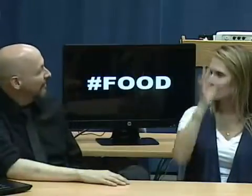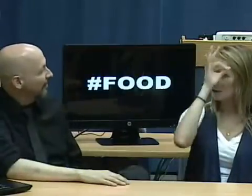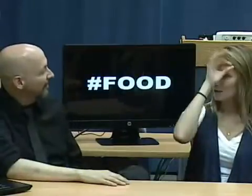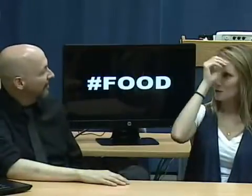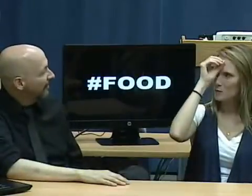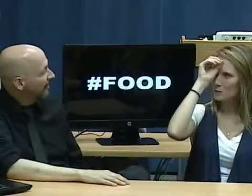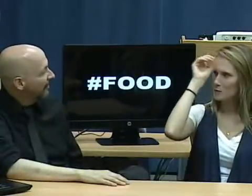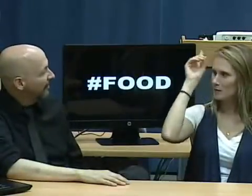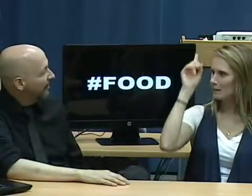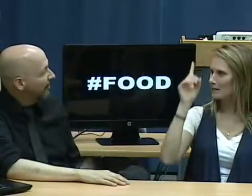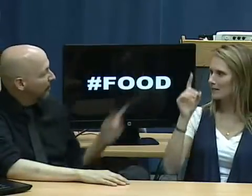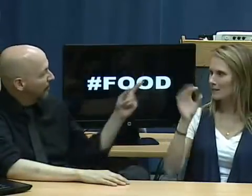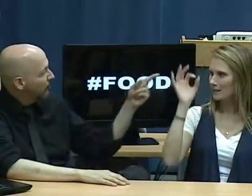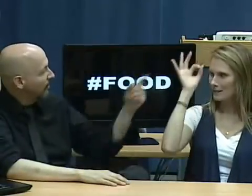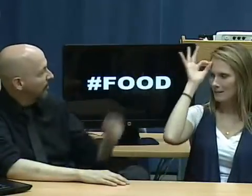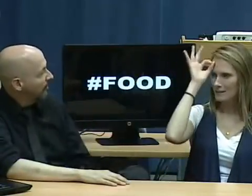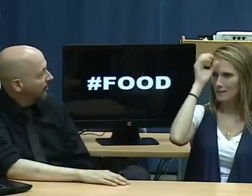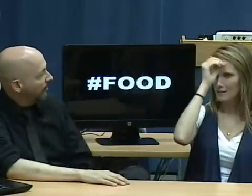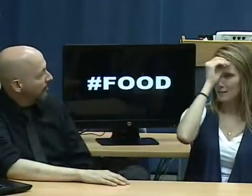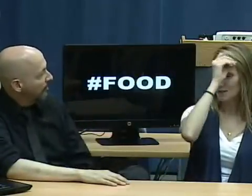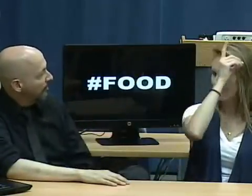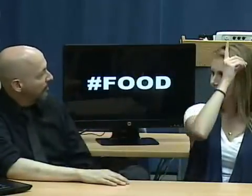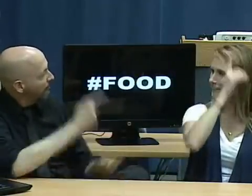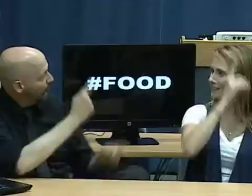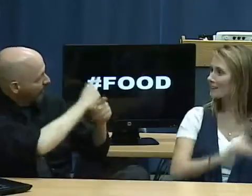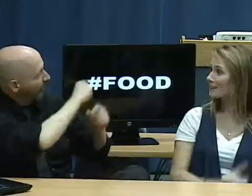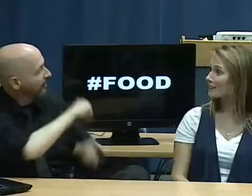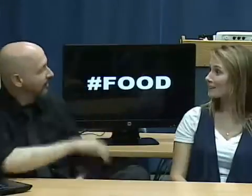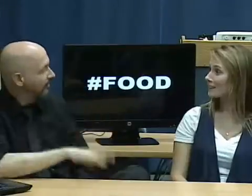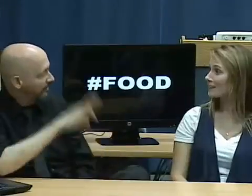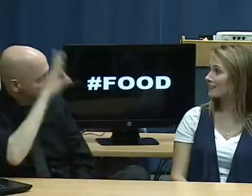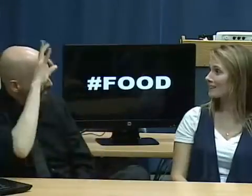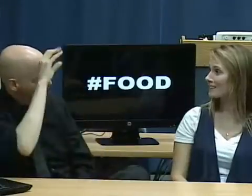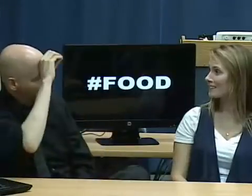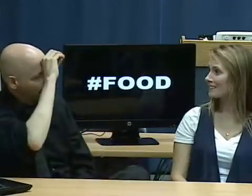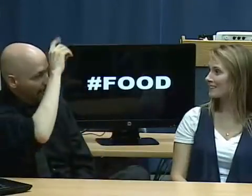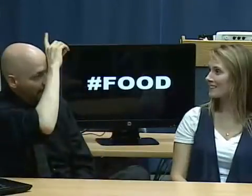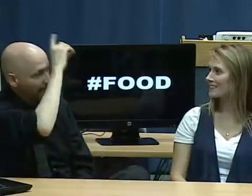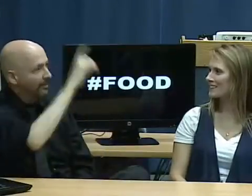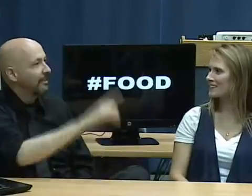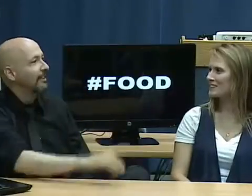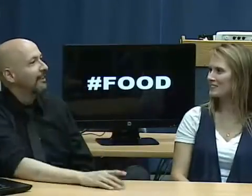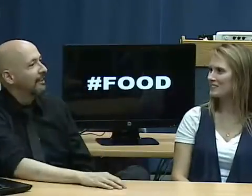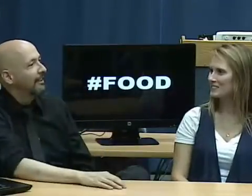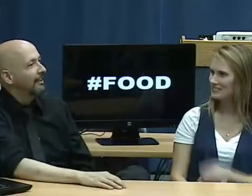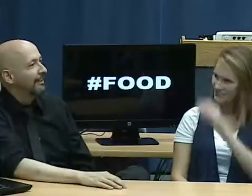#DOOF? Other way. #FOOD Right! #FOOD